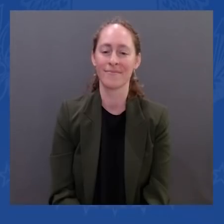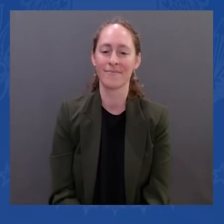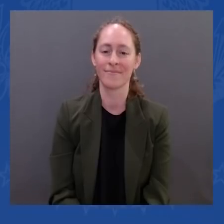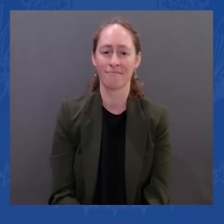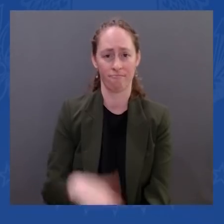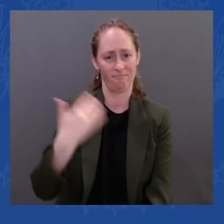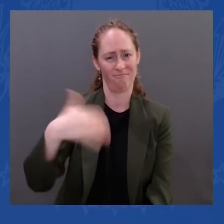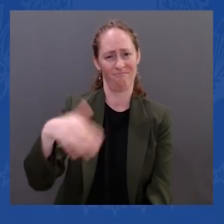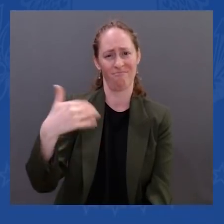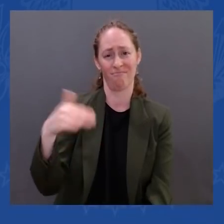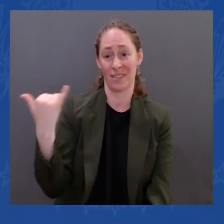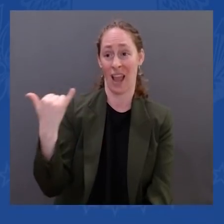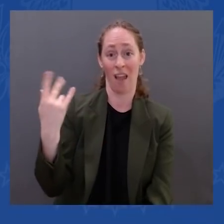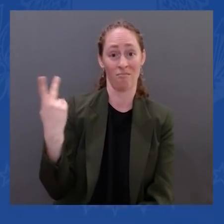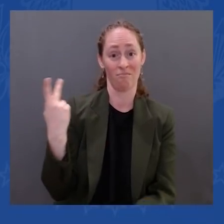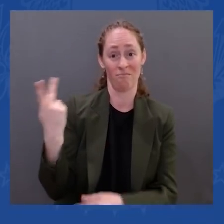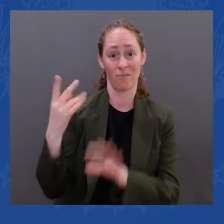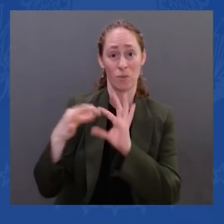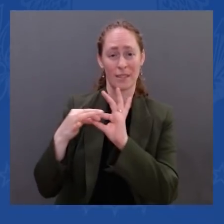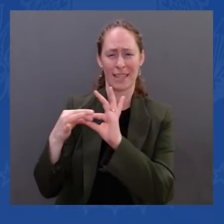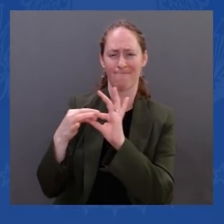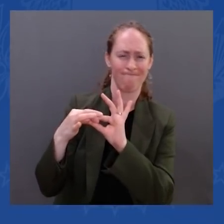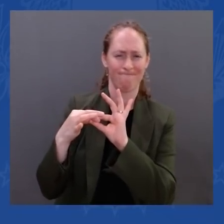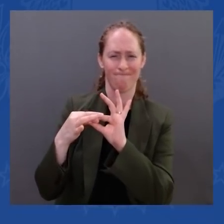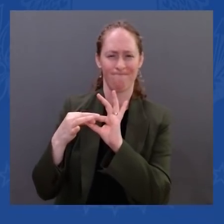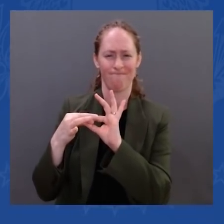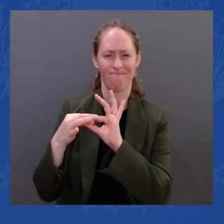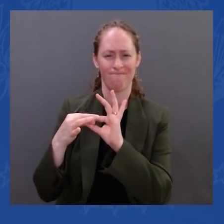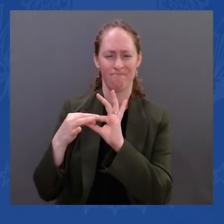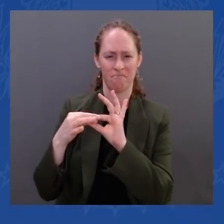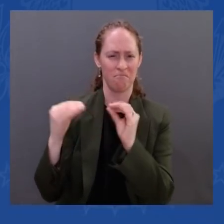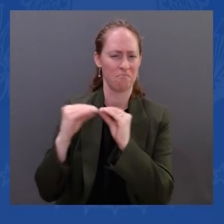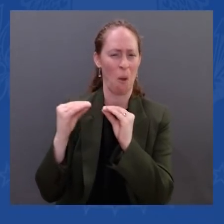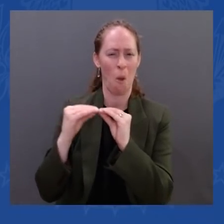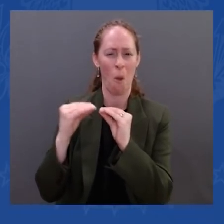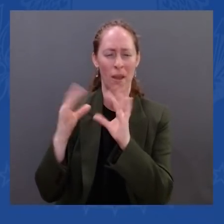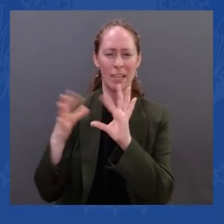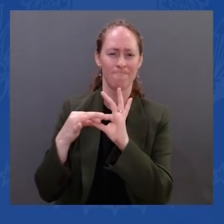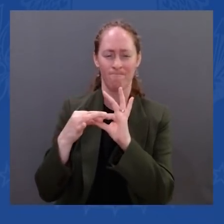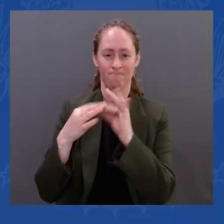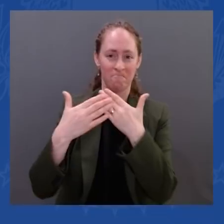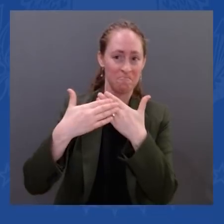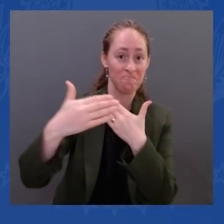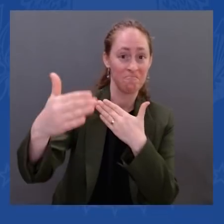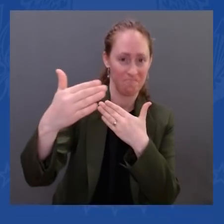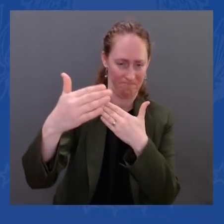to take on the challenges -- just as important as the opportunities -- of a rapidly changing world.